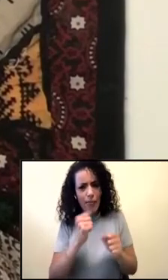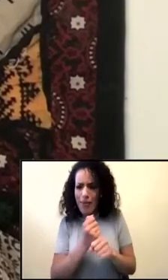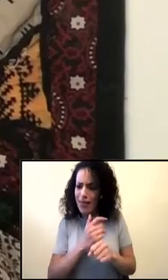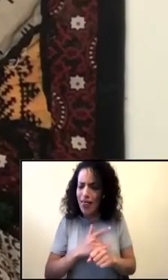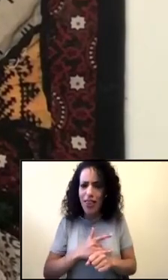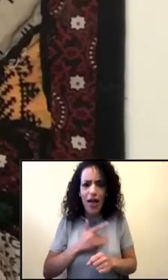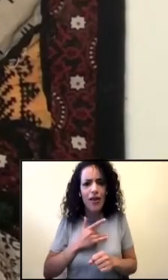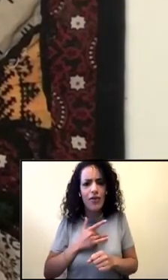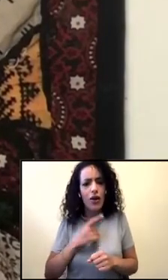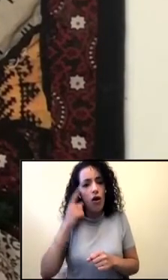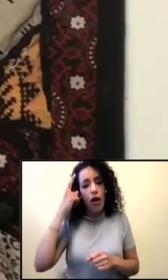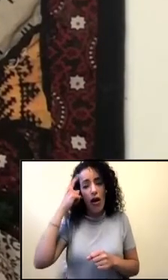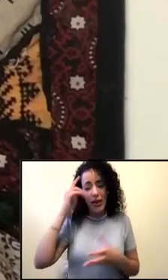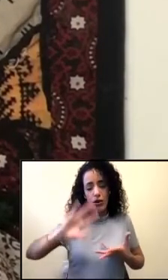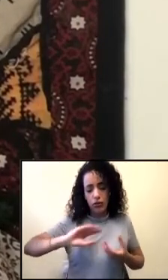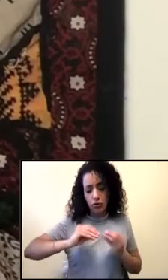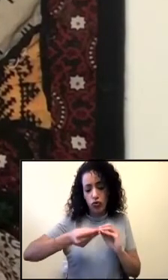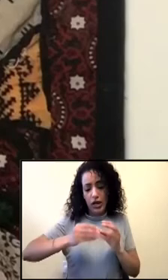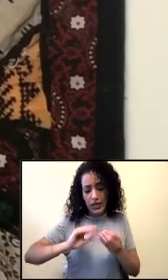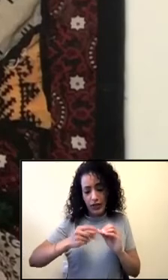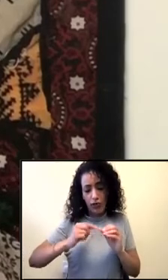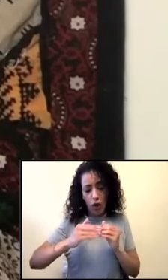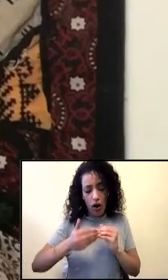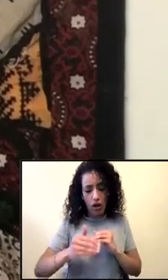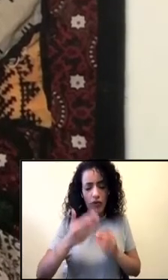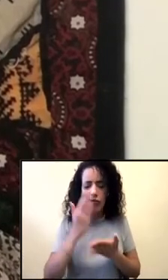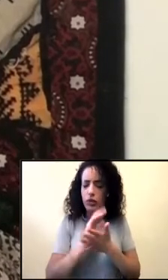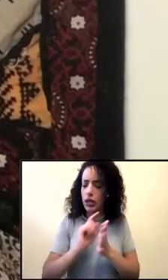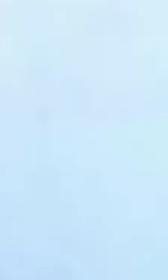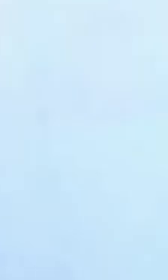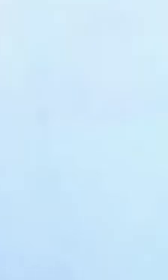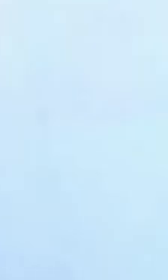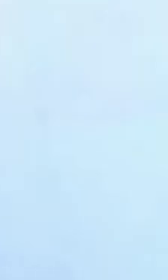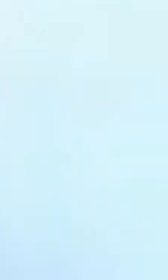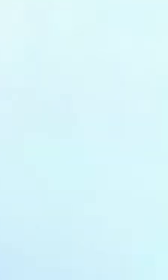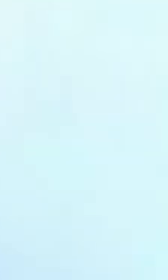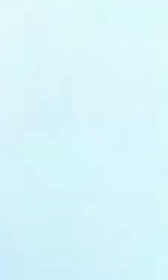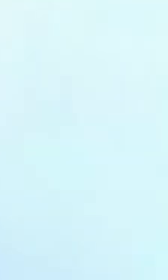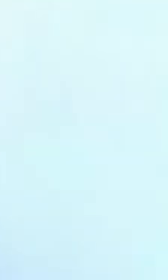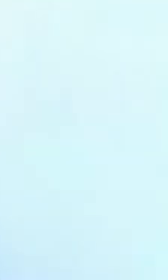is hugely important when we want to engage our own community, because what we find is that the